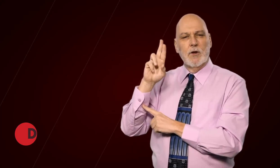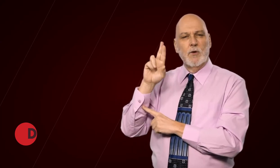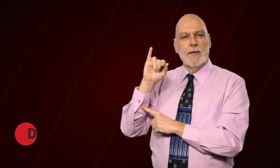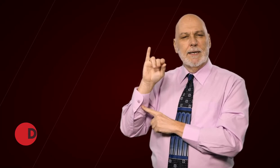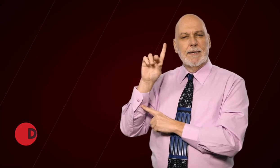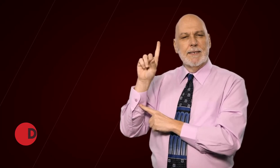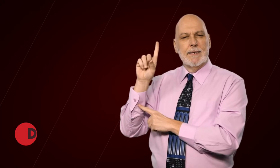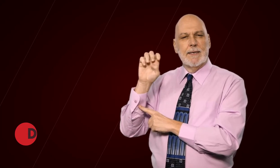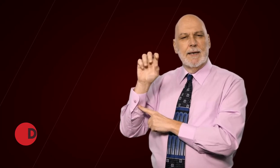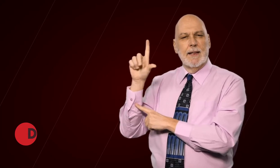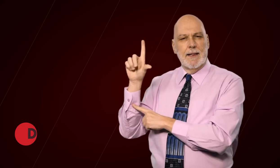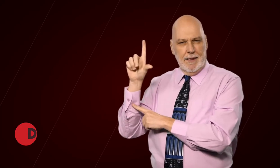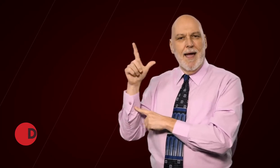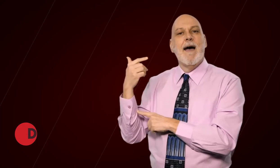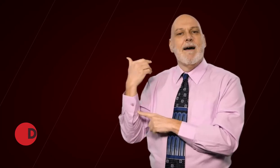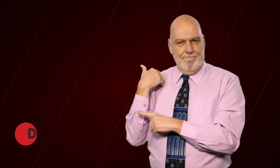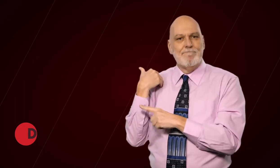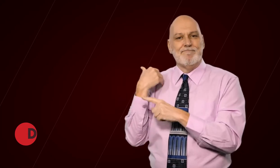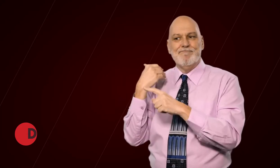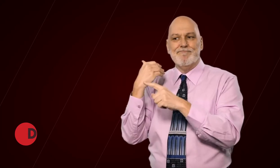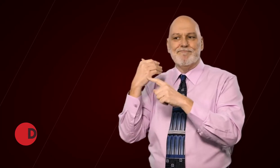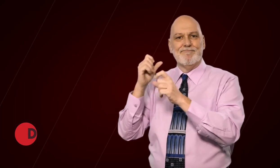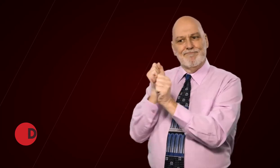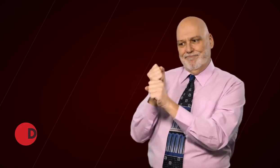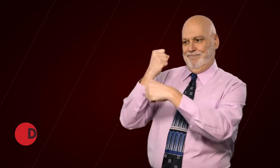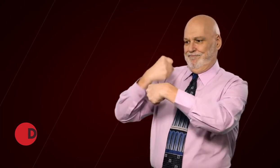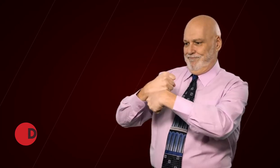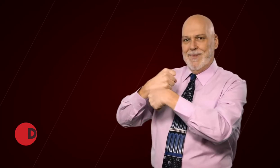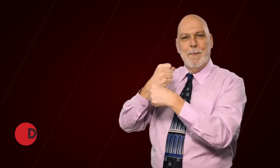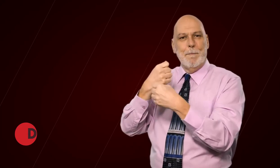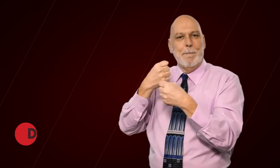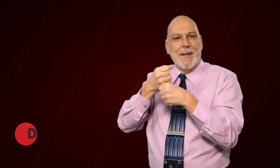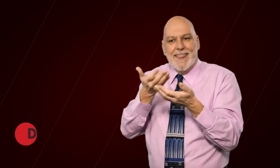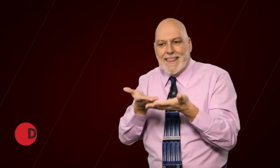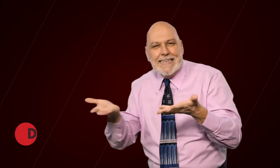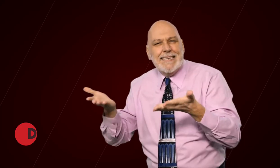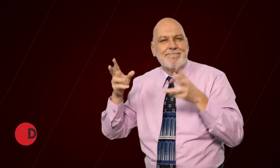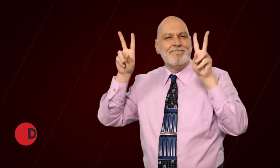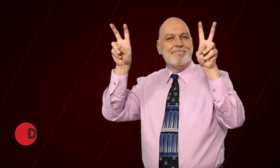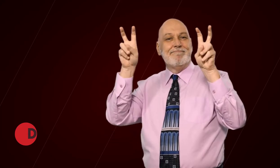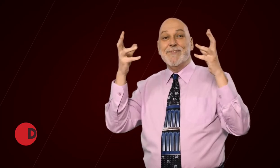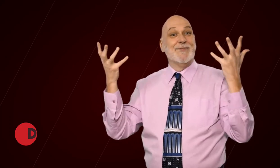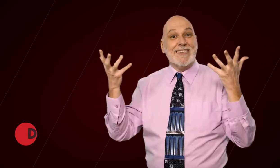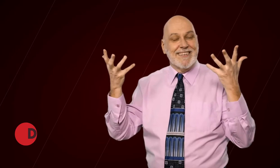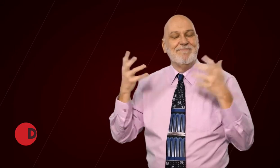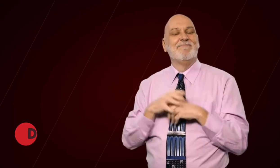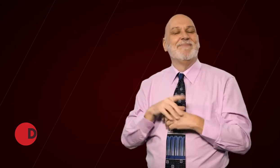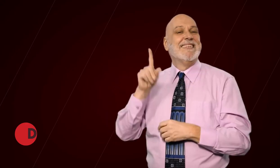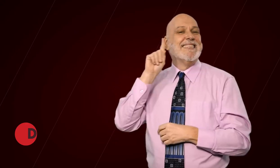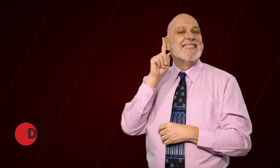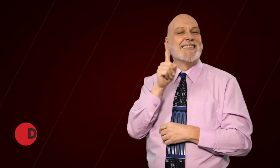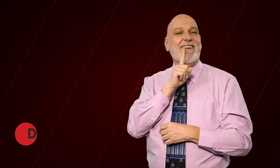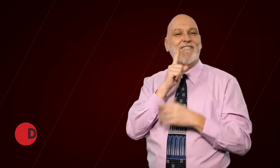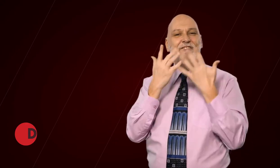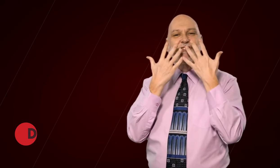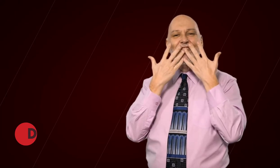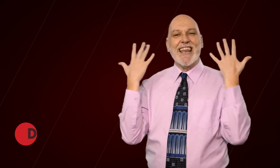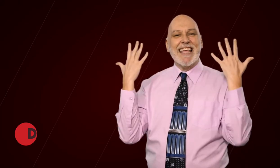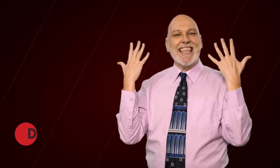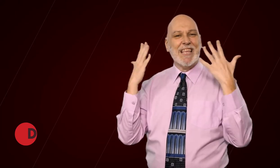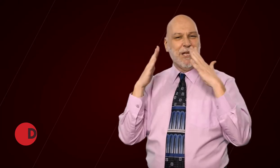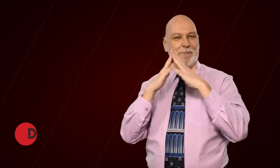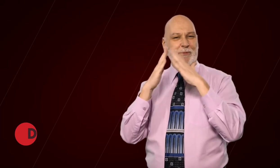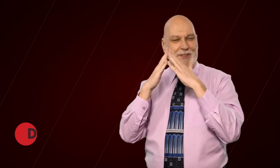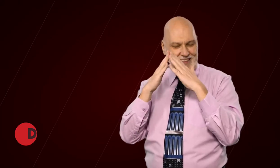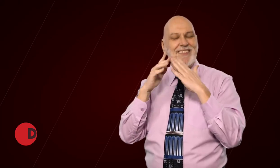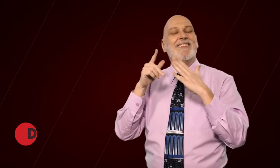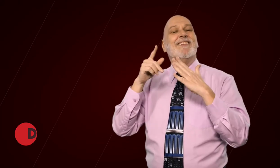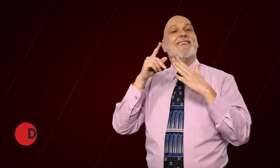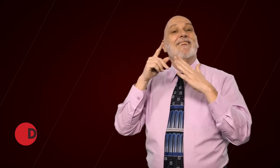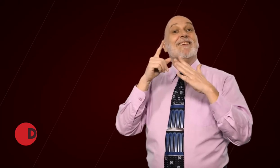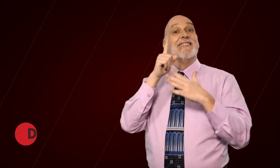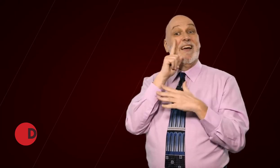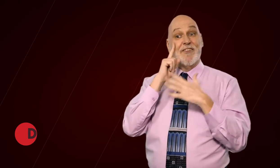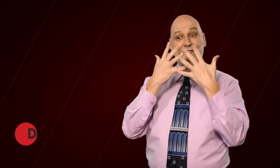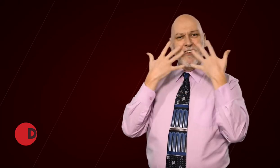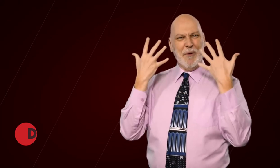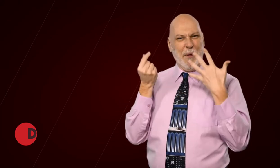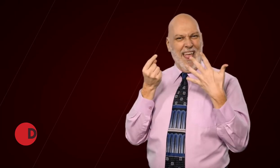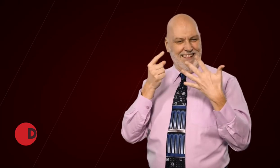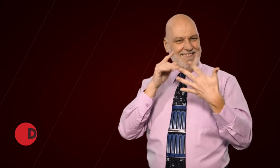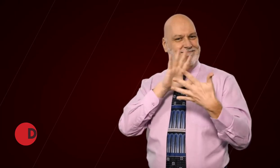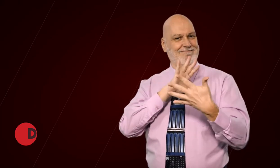She and her partner Leah Riddell have created a “Deaf-friendly”